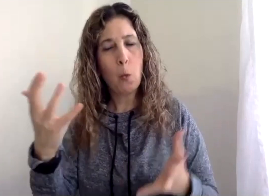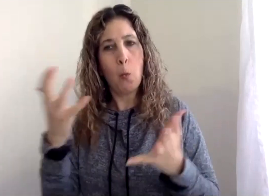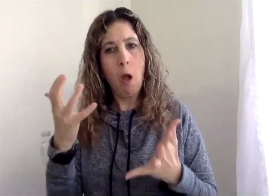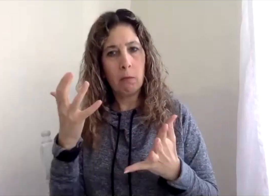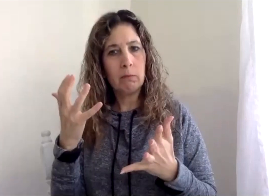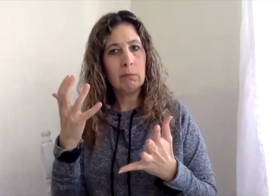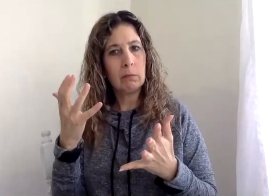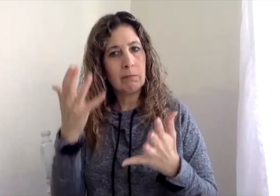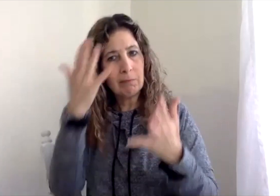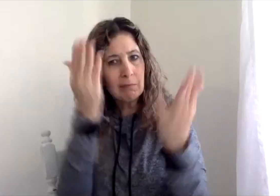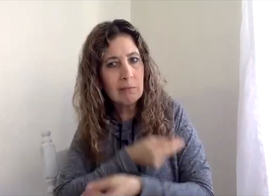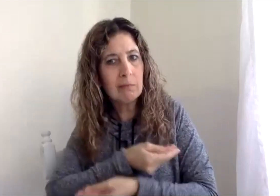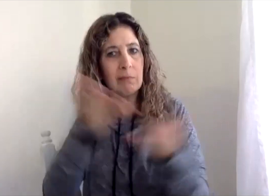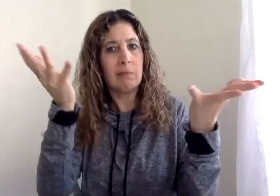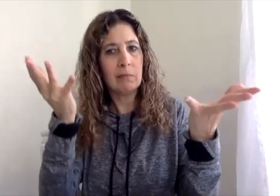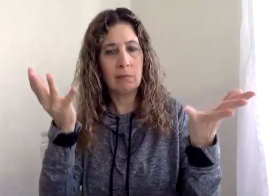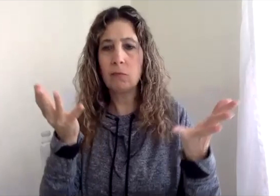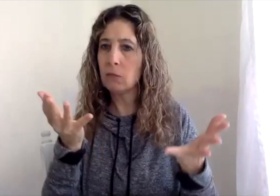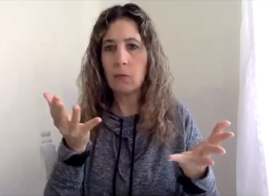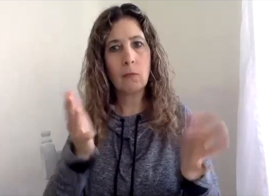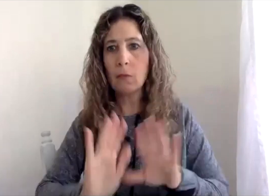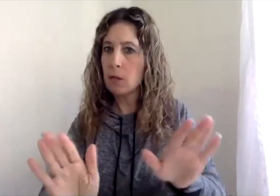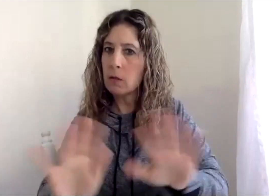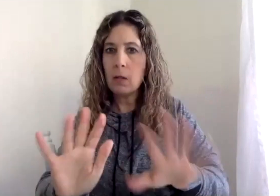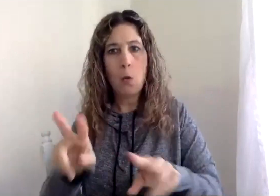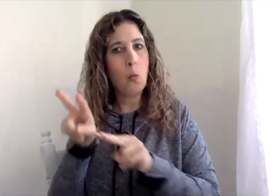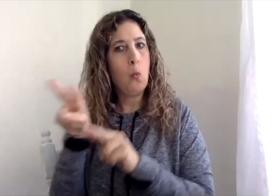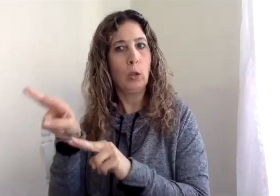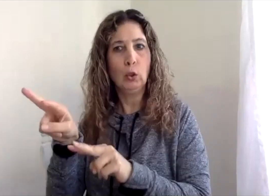They wanted to be able to speak up. They wanted to be able to share information with the community